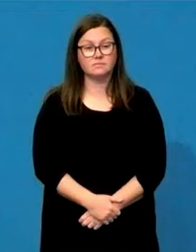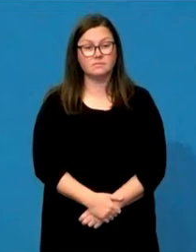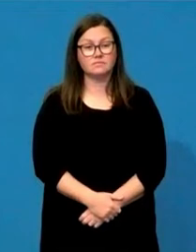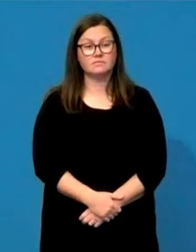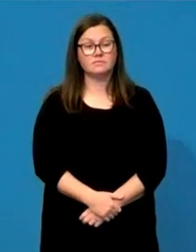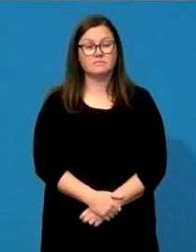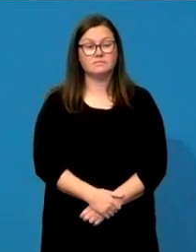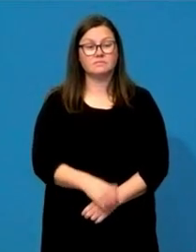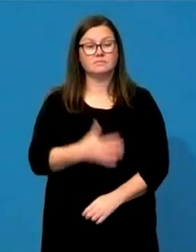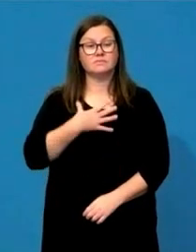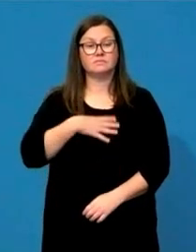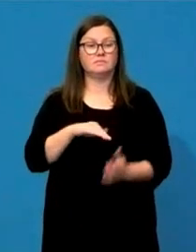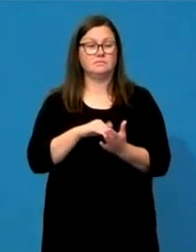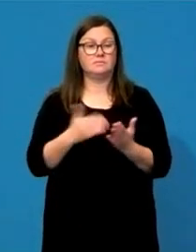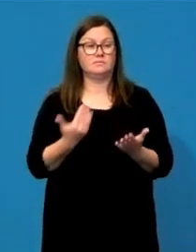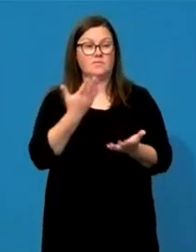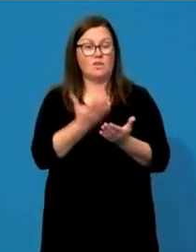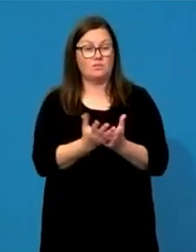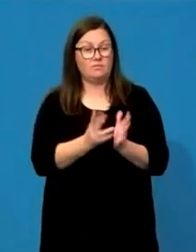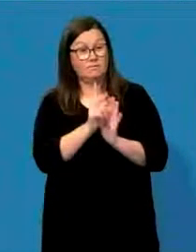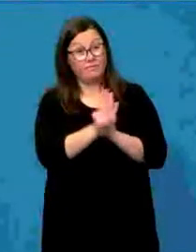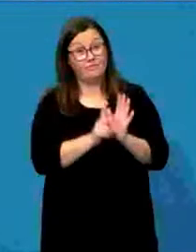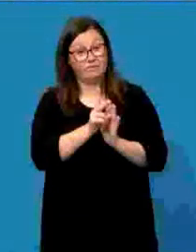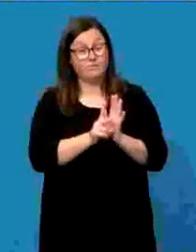IND.0173.0004.0001.